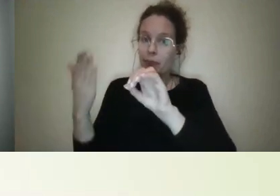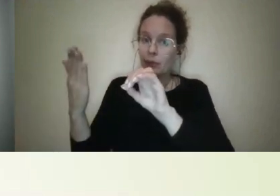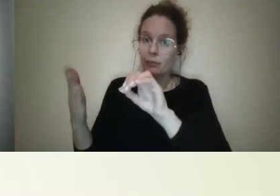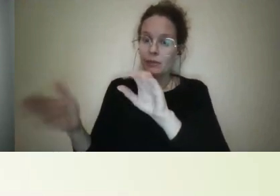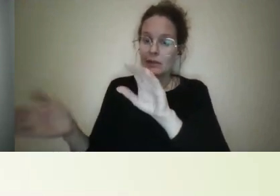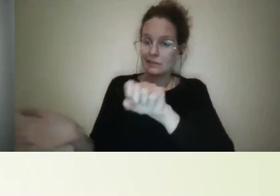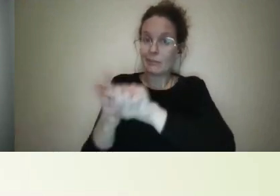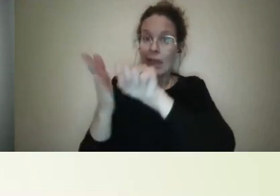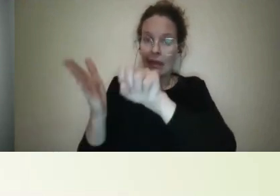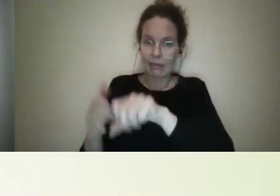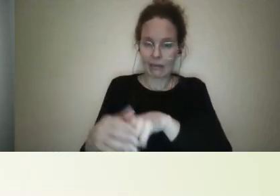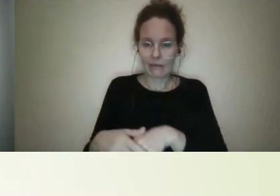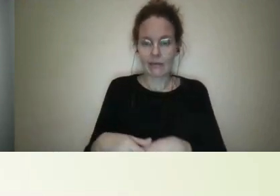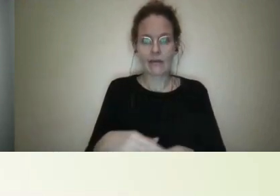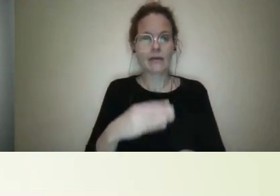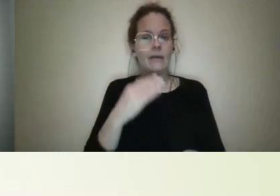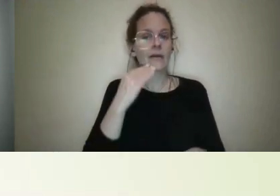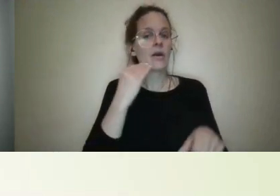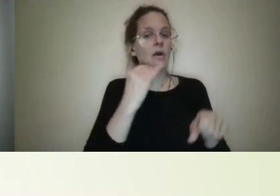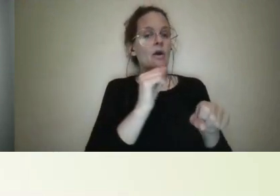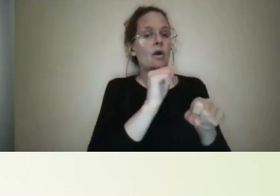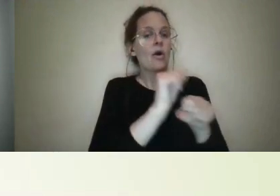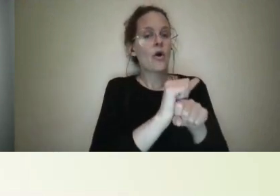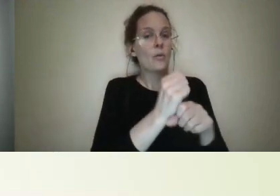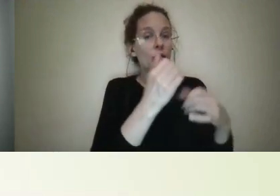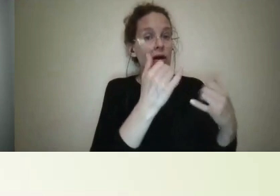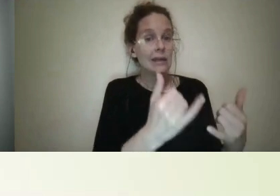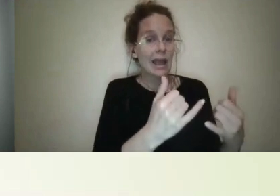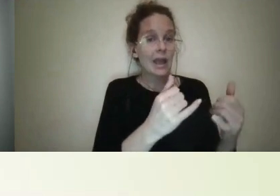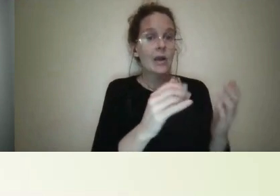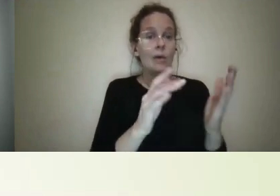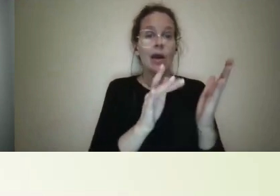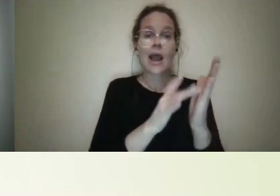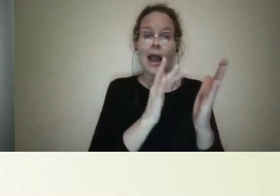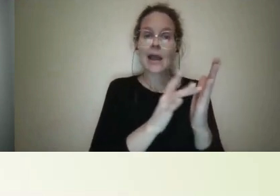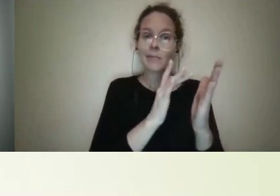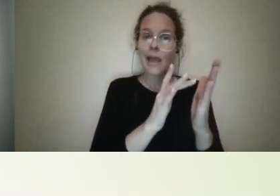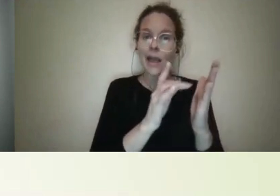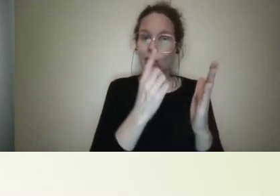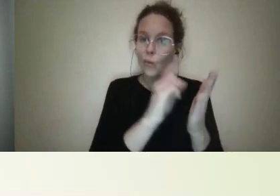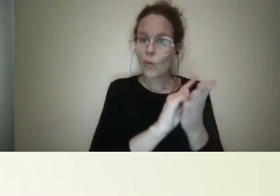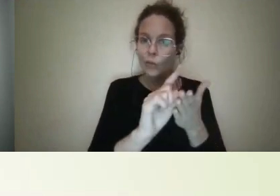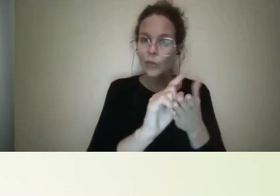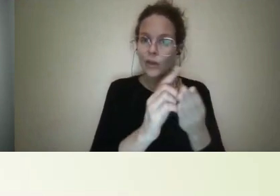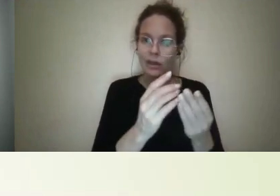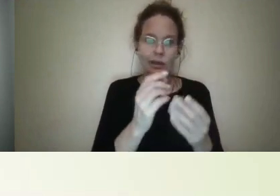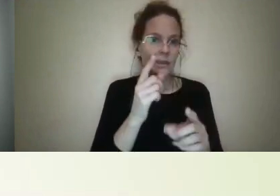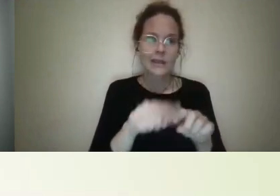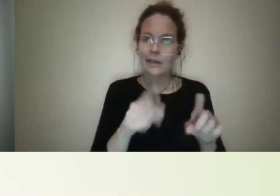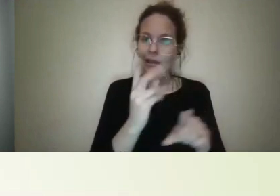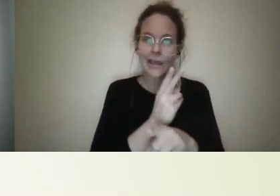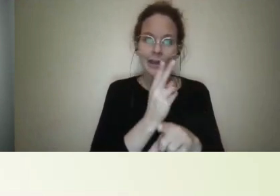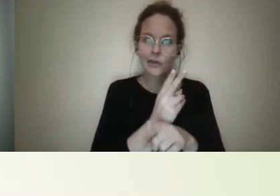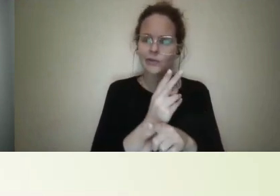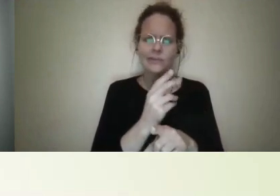now or you lose your iPad for a week." Those don't match. We want to match them. So here's an example